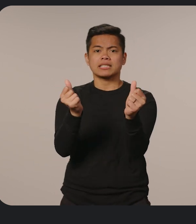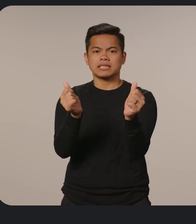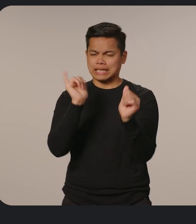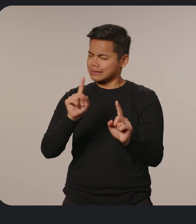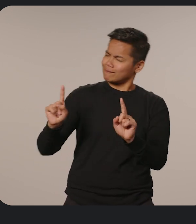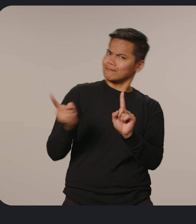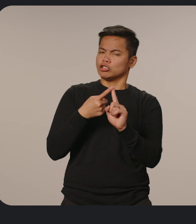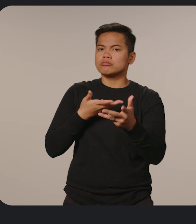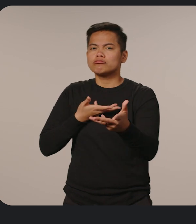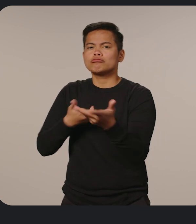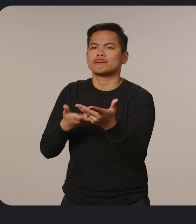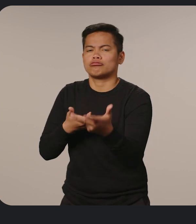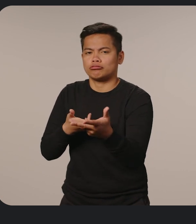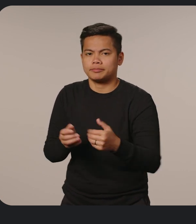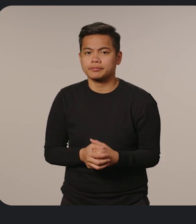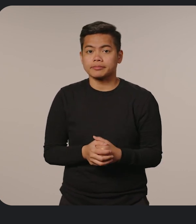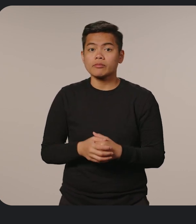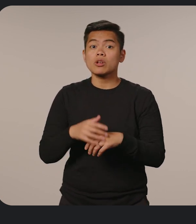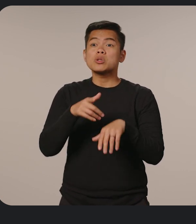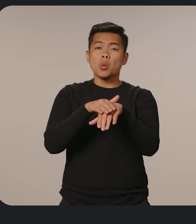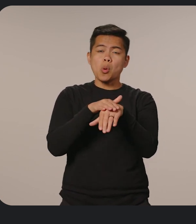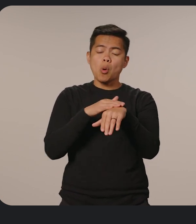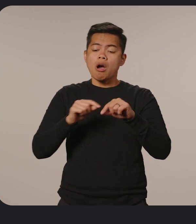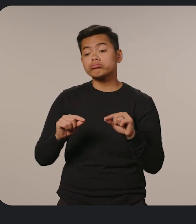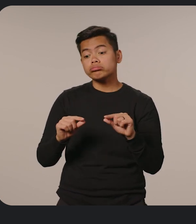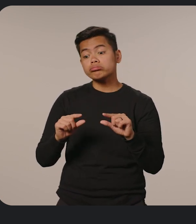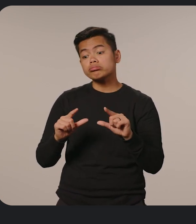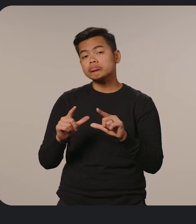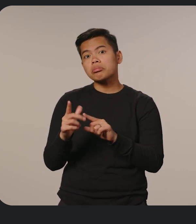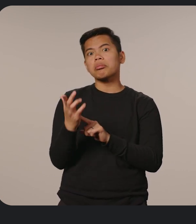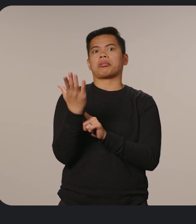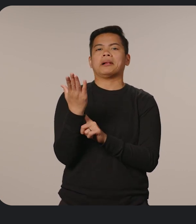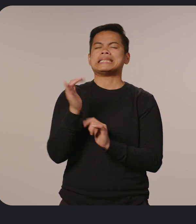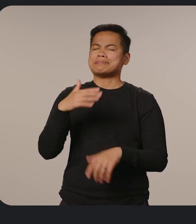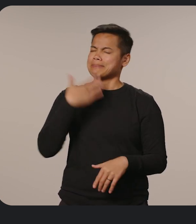first interaction that your users have with you and slow startup times will